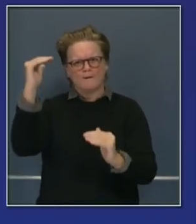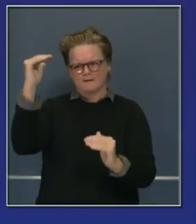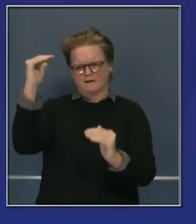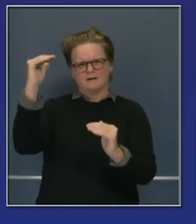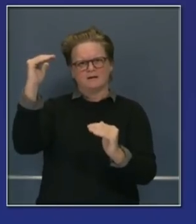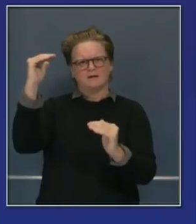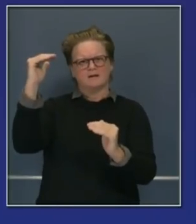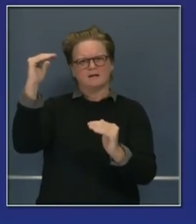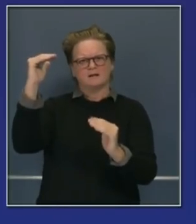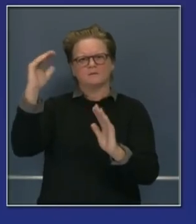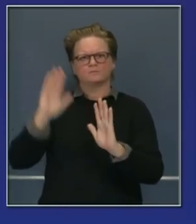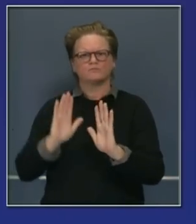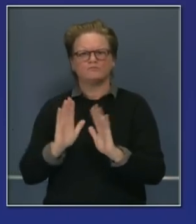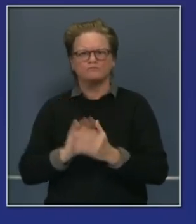20,390 IN THE STATE.